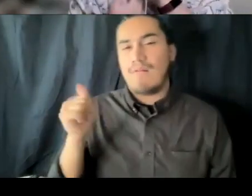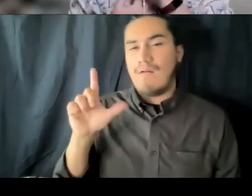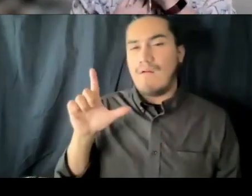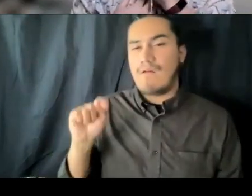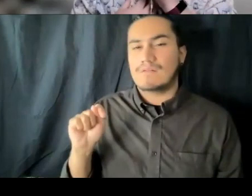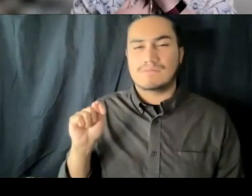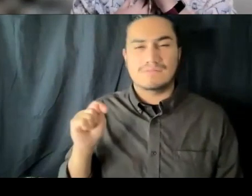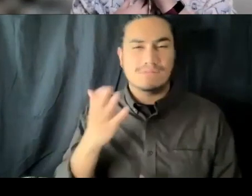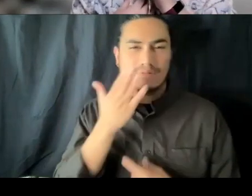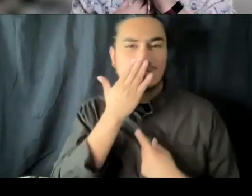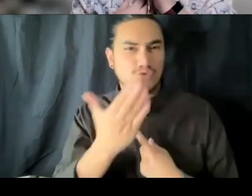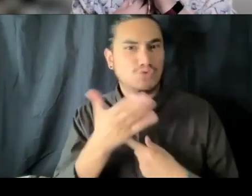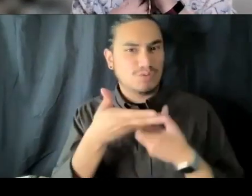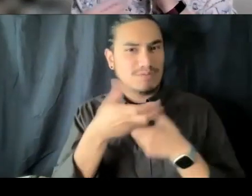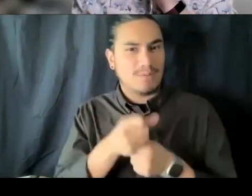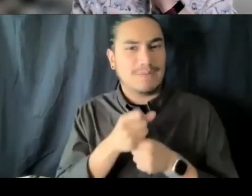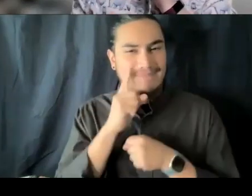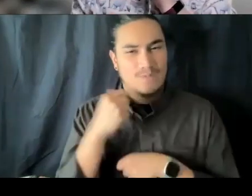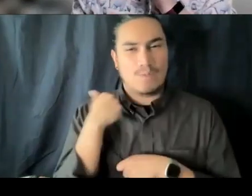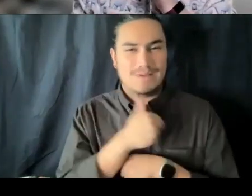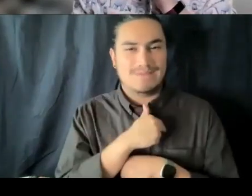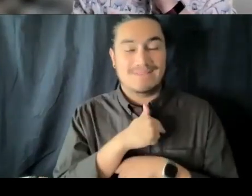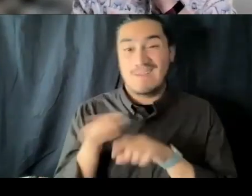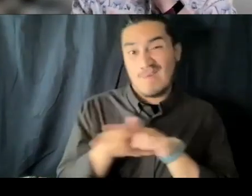It's good for us too in keeping in our self-care.